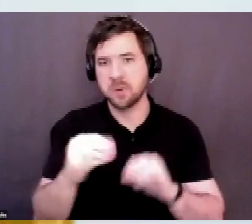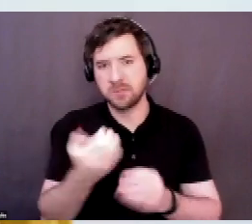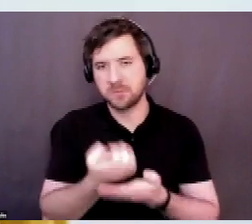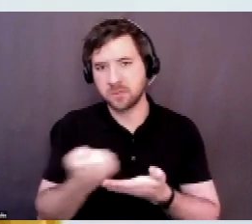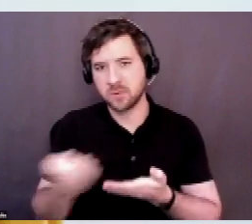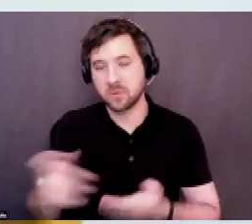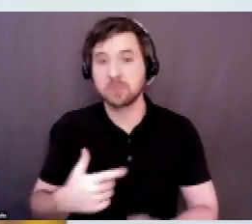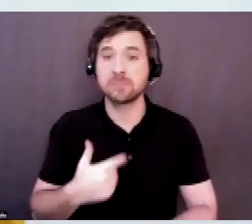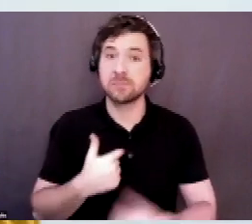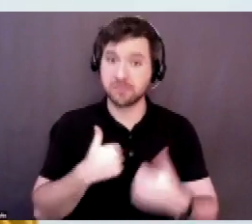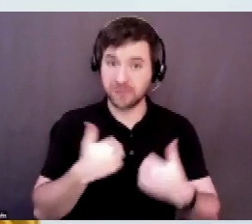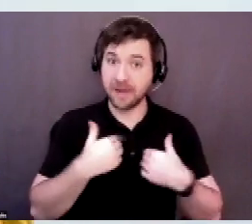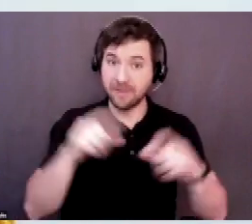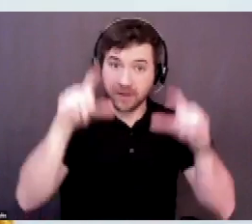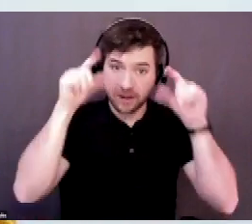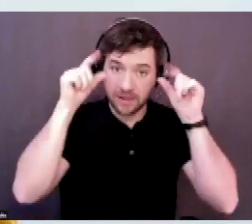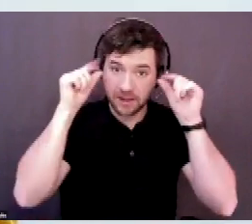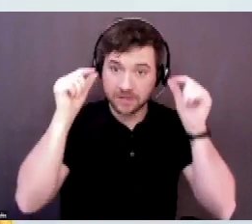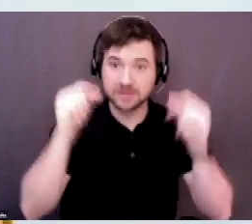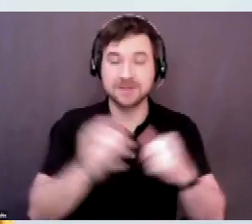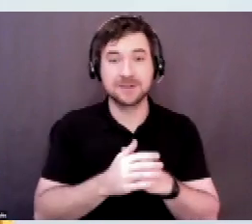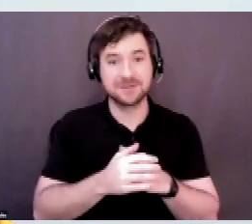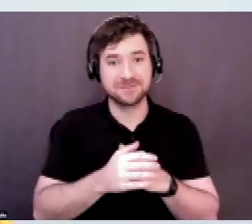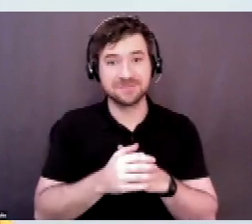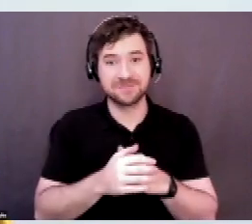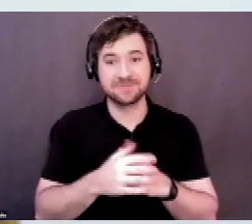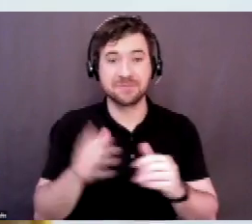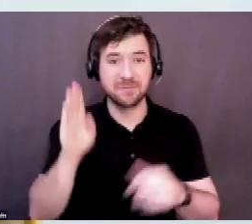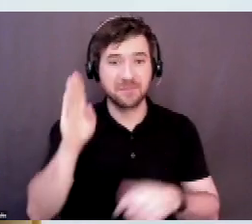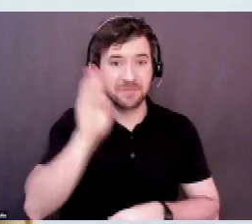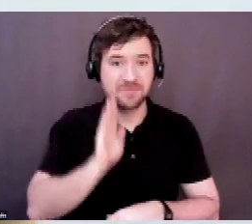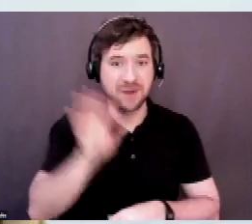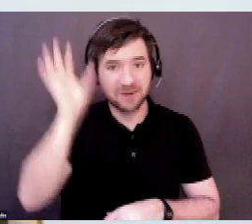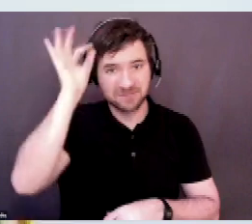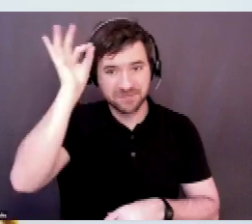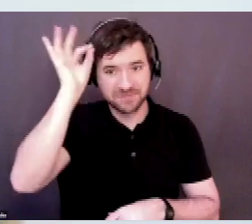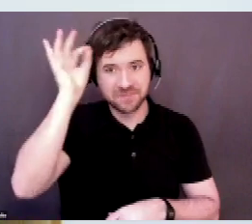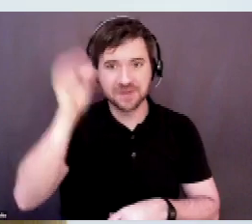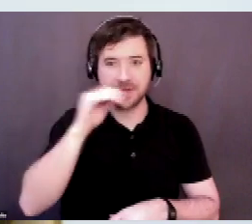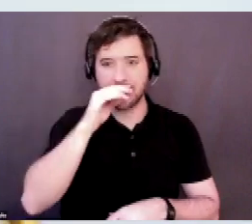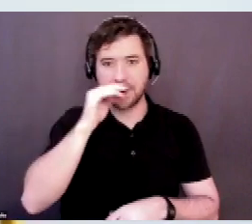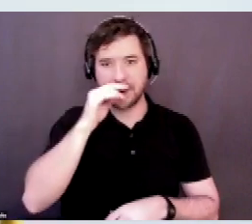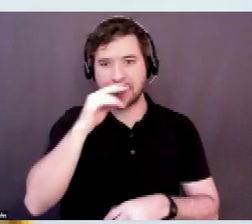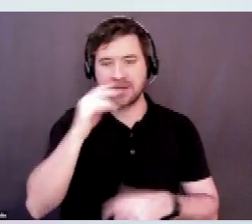I'm okay now. I have brown hair in a modified crop bob